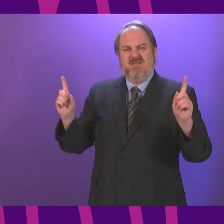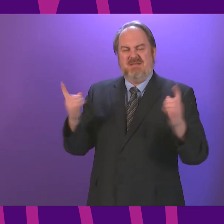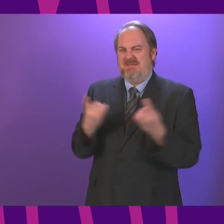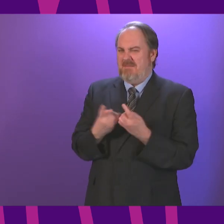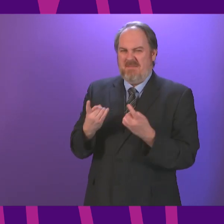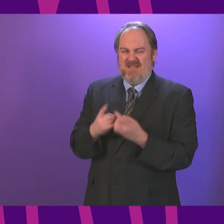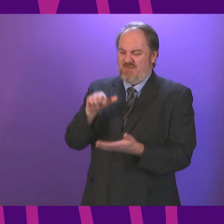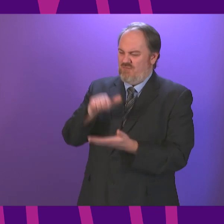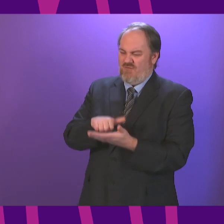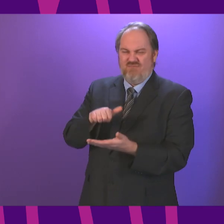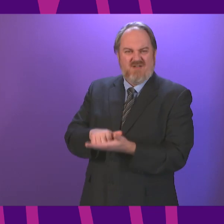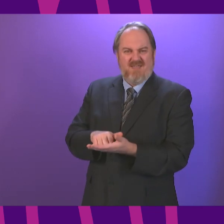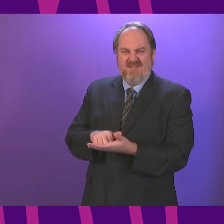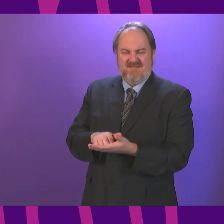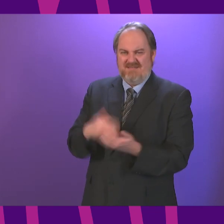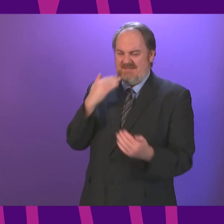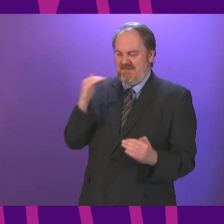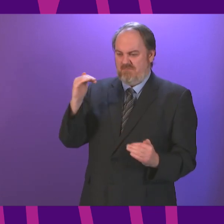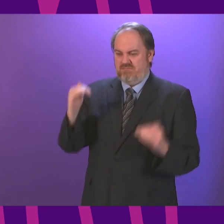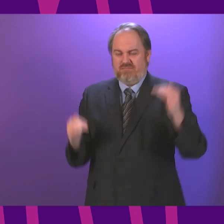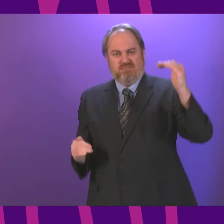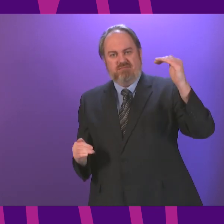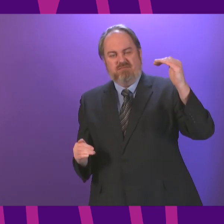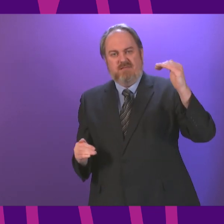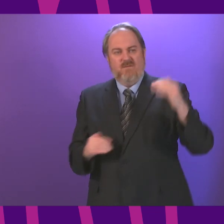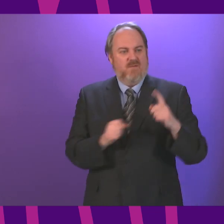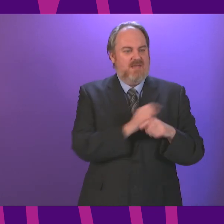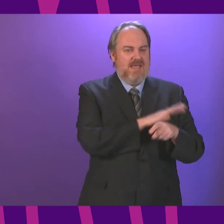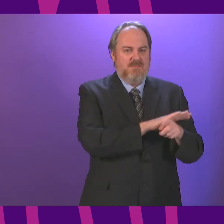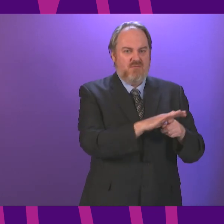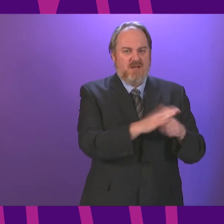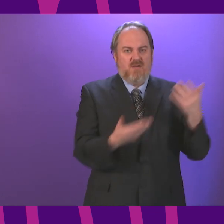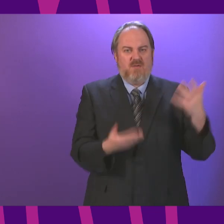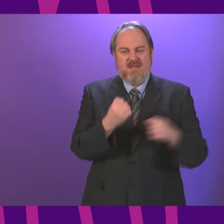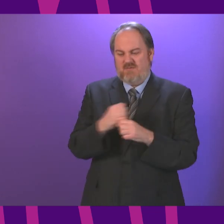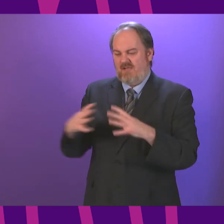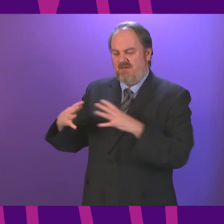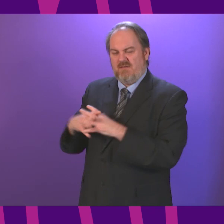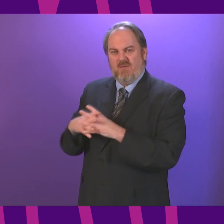quite right about the system, particularly if areas of high deprivation have such low success